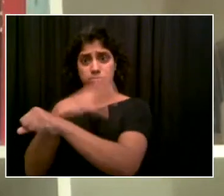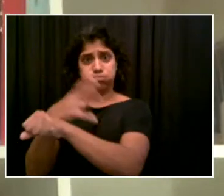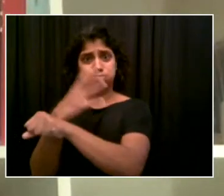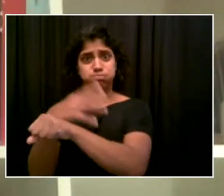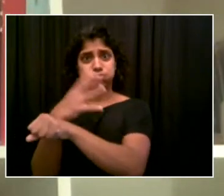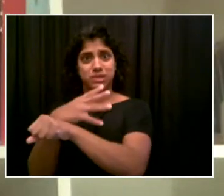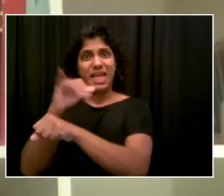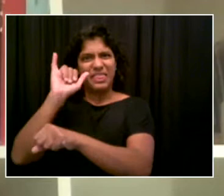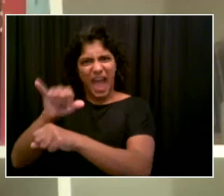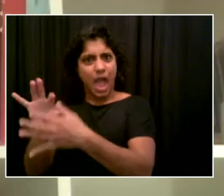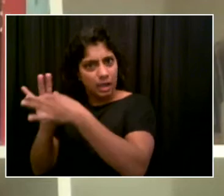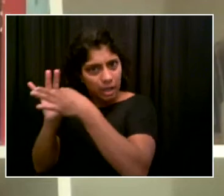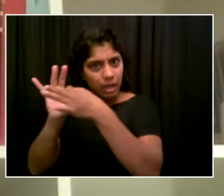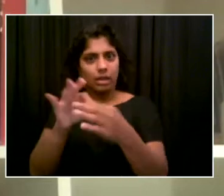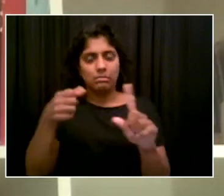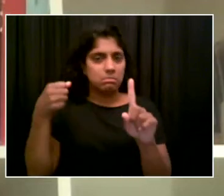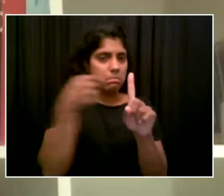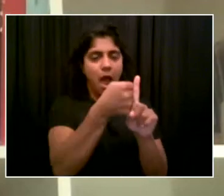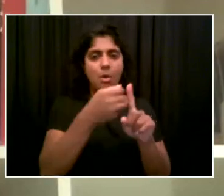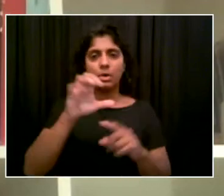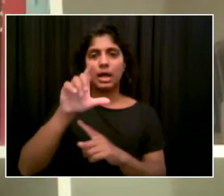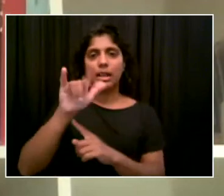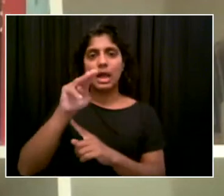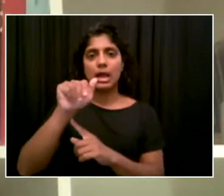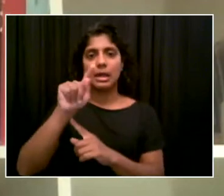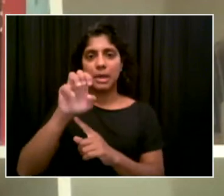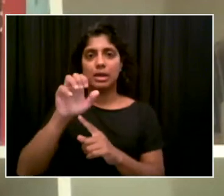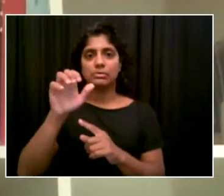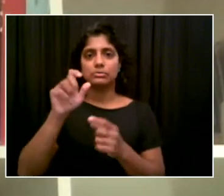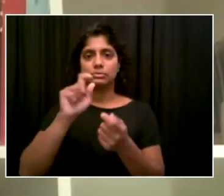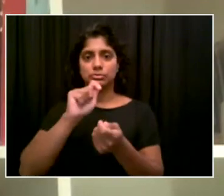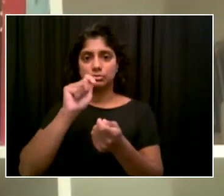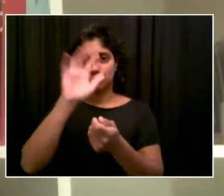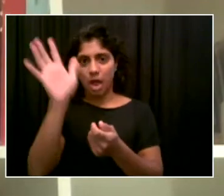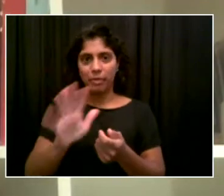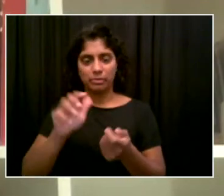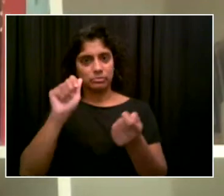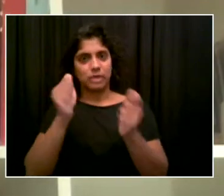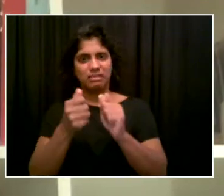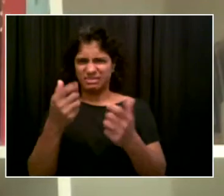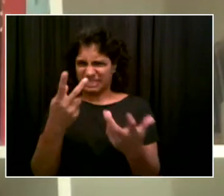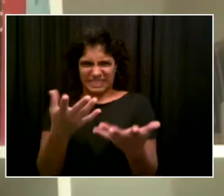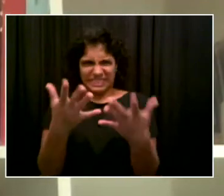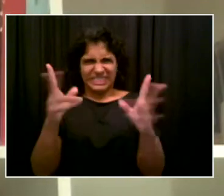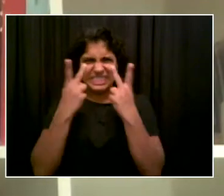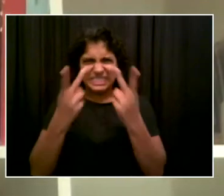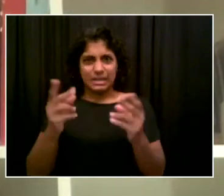IN 2012 WE HAVE BEEN IN A FRONT LINE OF THE CRISIS THAT CONTINUES TO IMPACT THE ENTIRE CITY. SPI ARKLE PESAECILLY N I